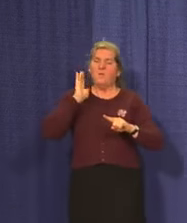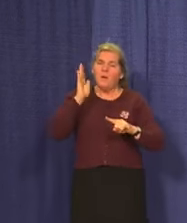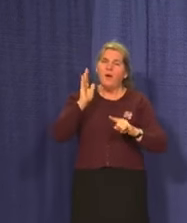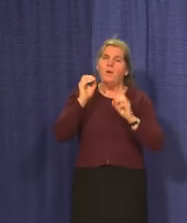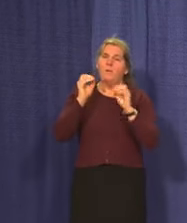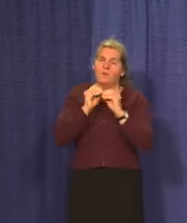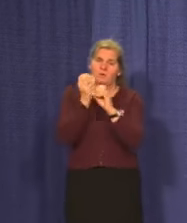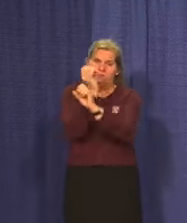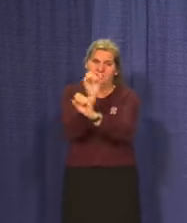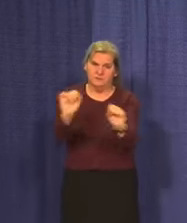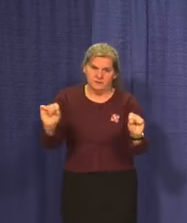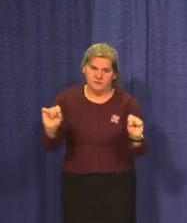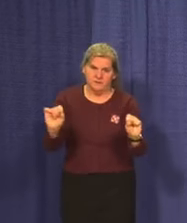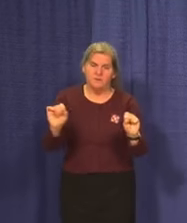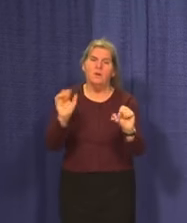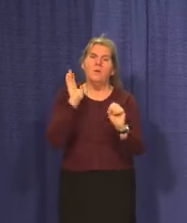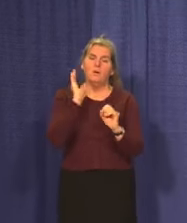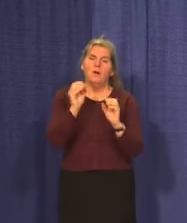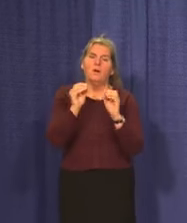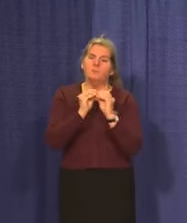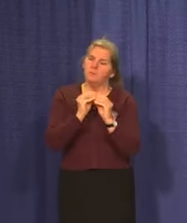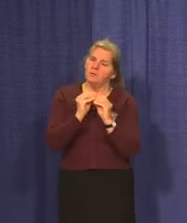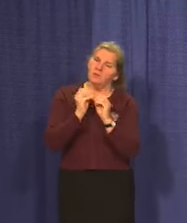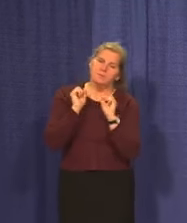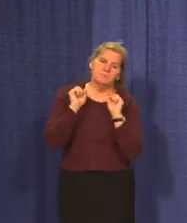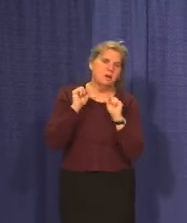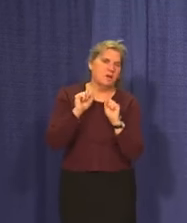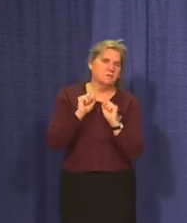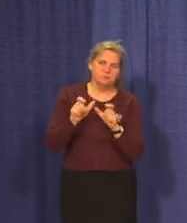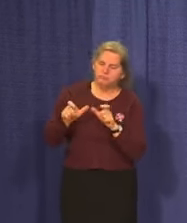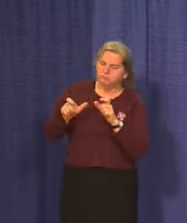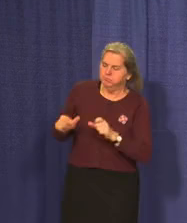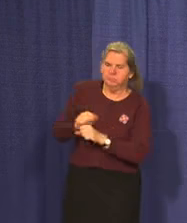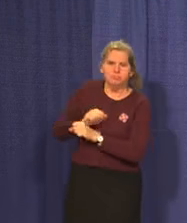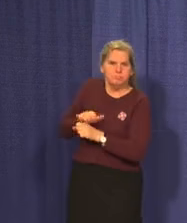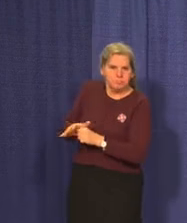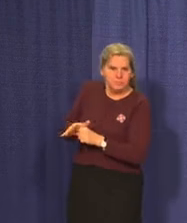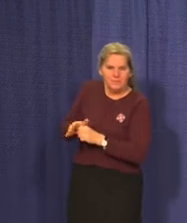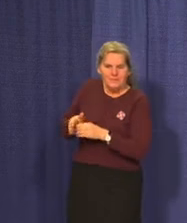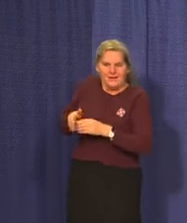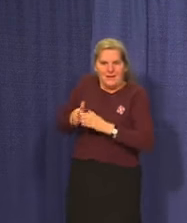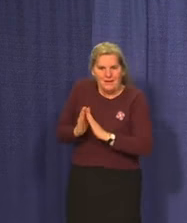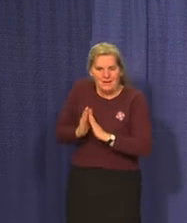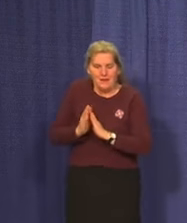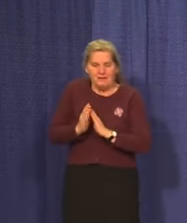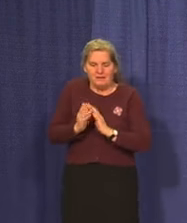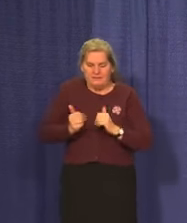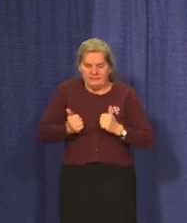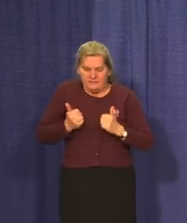TO REINFORCE OUR CAPACITY HERE TO MEET THE COVID THREAT AND ALLOW US TO CONTINUE TO MOVE